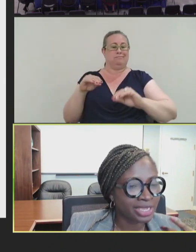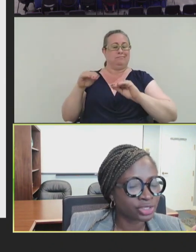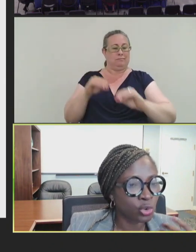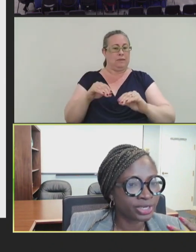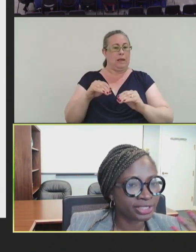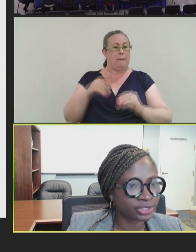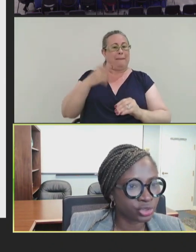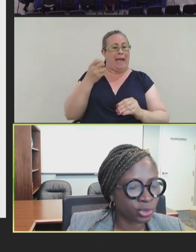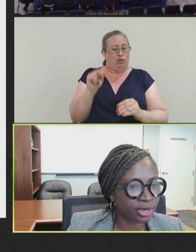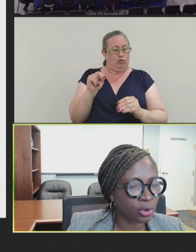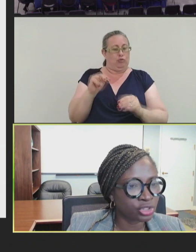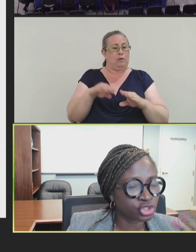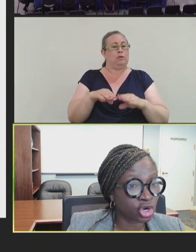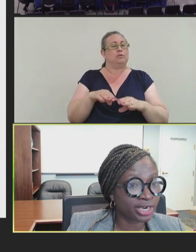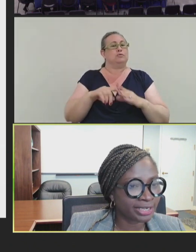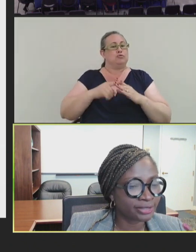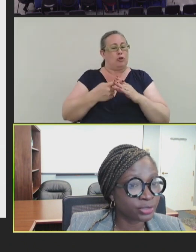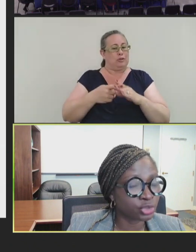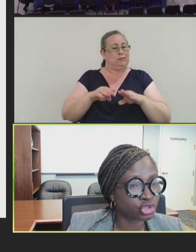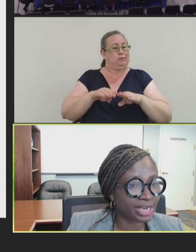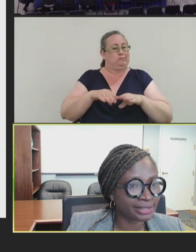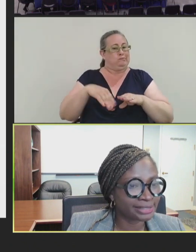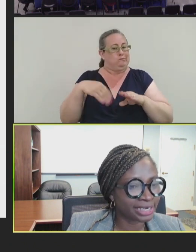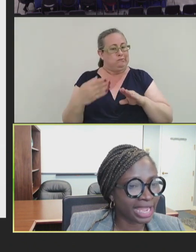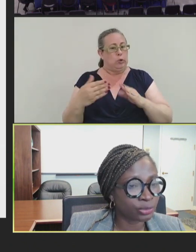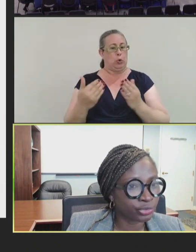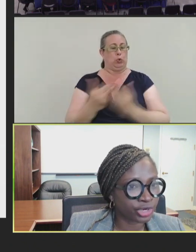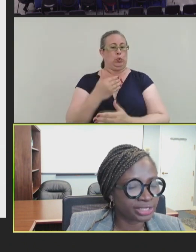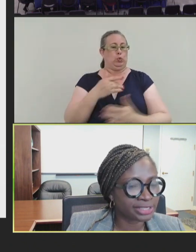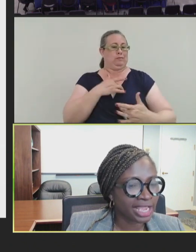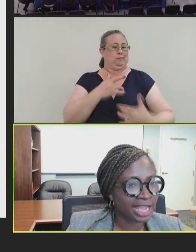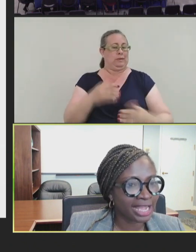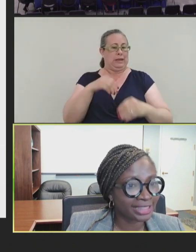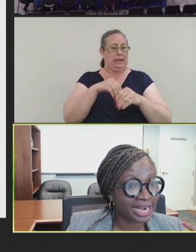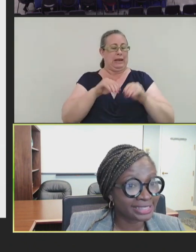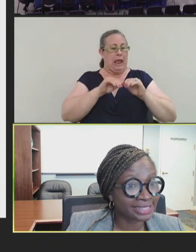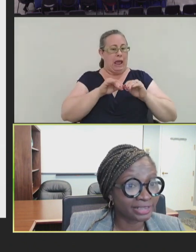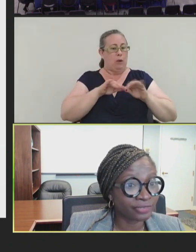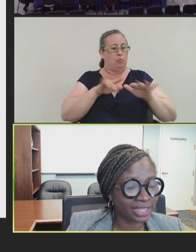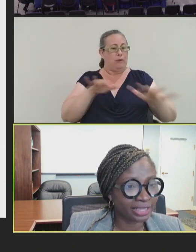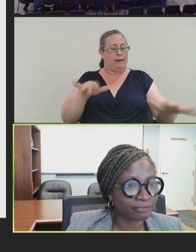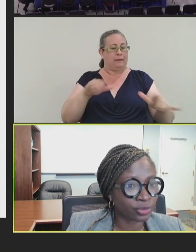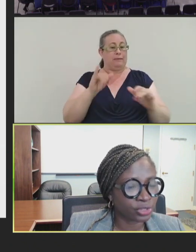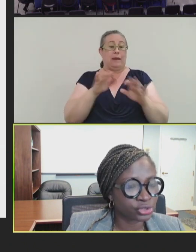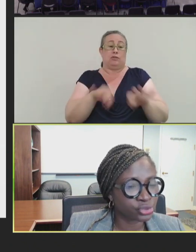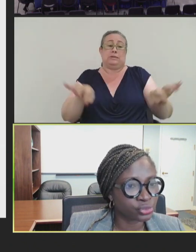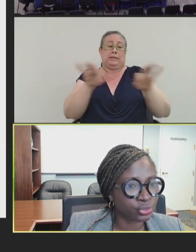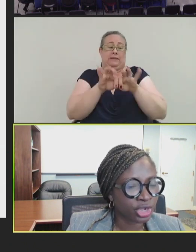is opening the door or starting new trends in outbreaks that are significant for us to